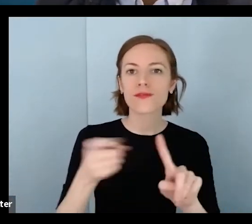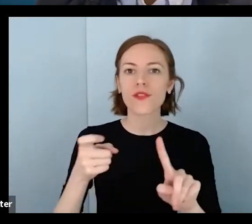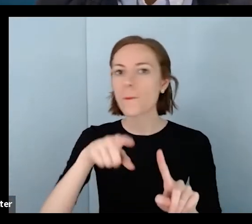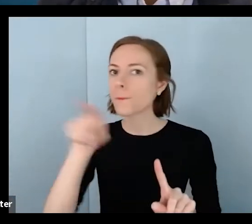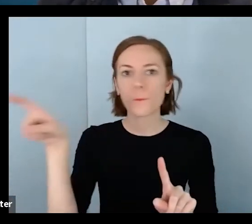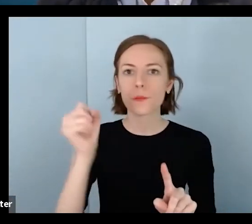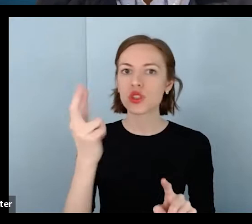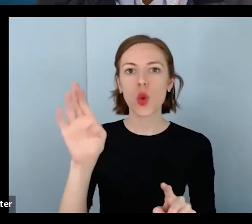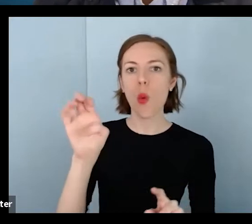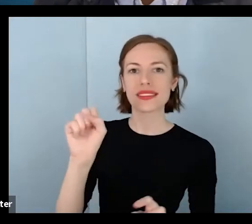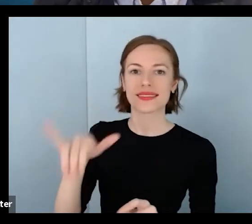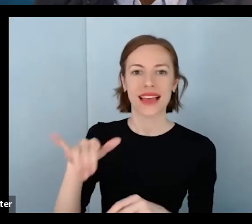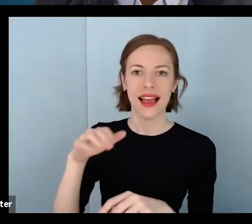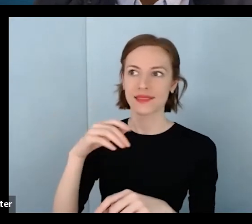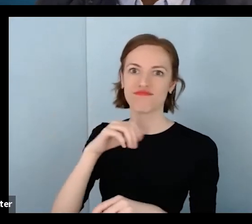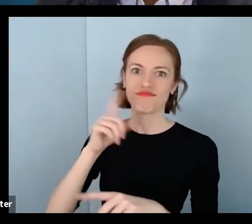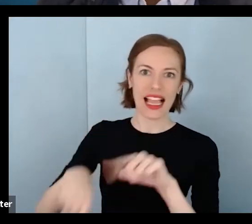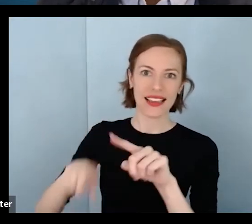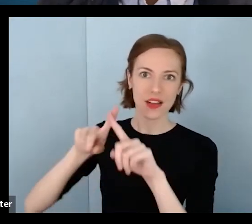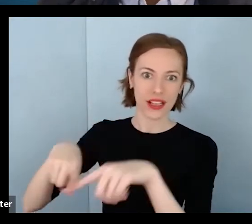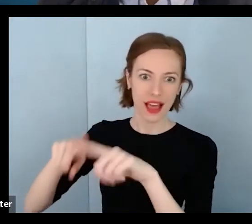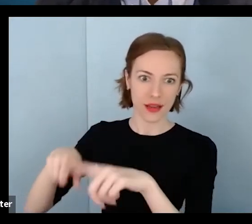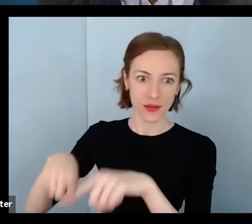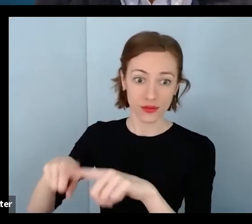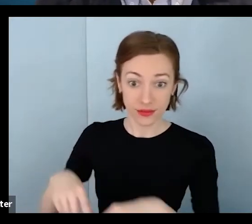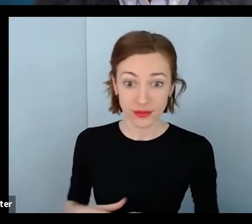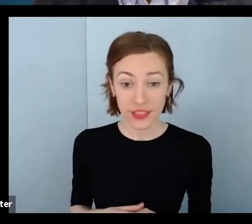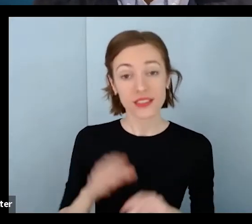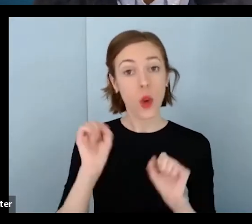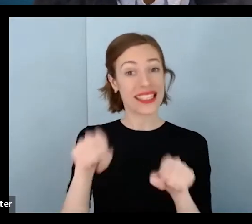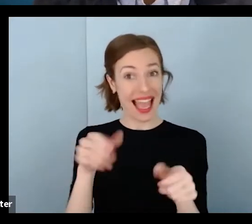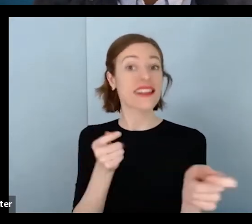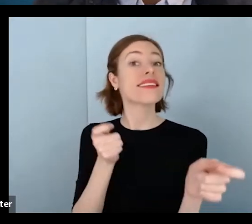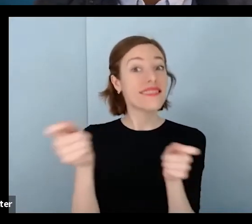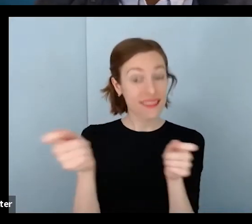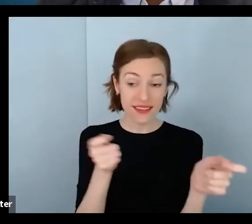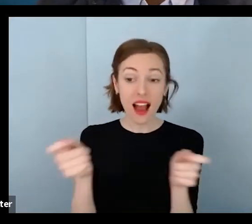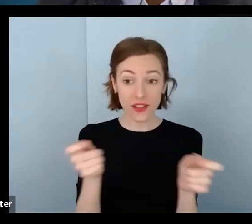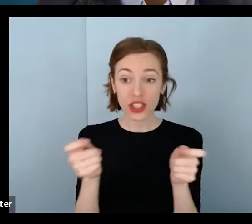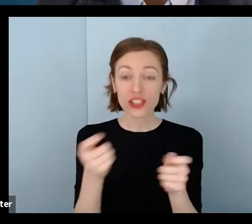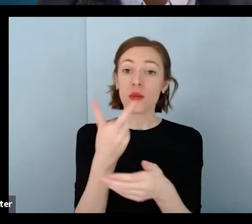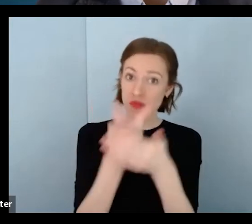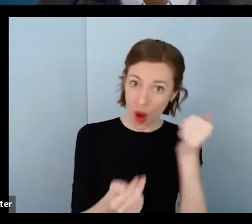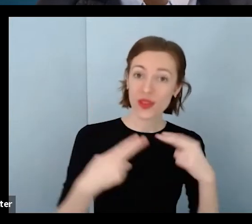a clear policy decision that effectively governed both human and machine behavior.